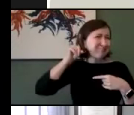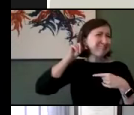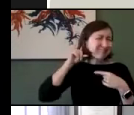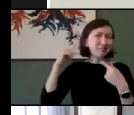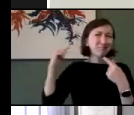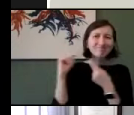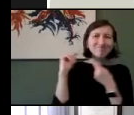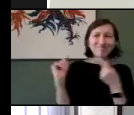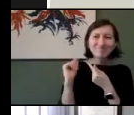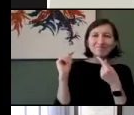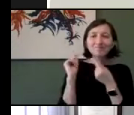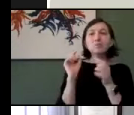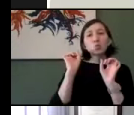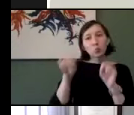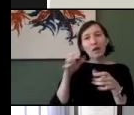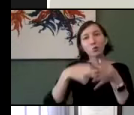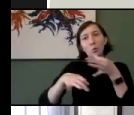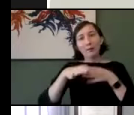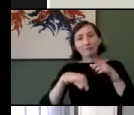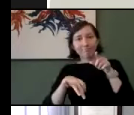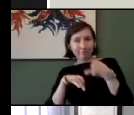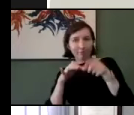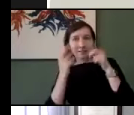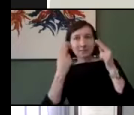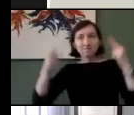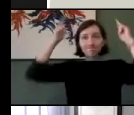And people who risk having mask loops entangled